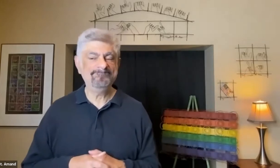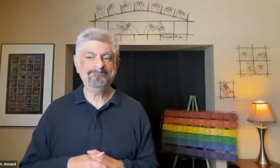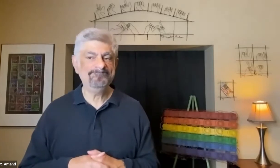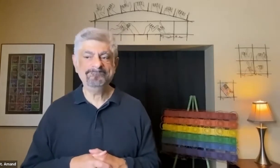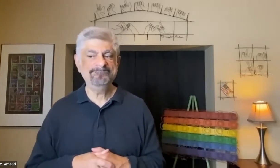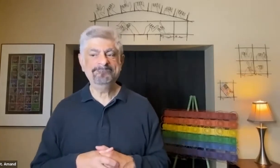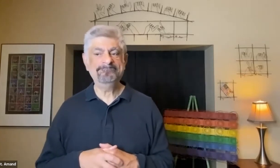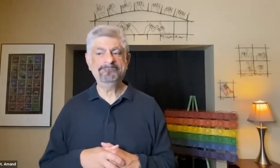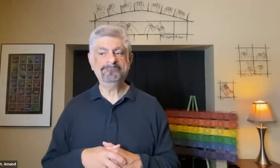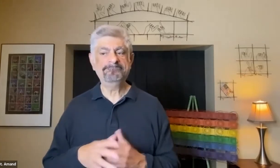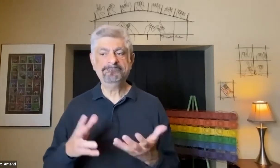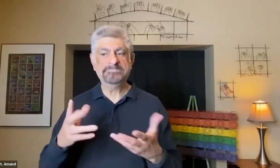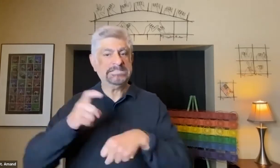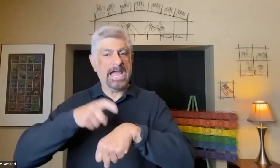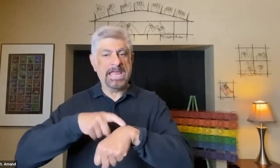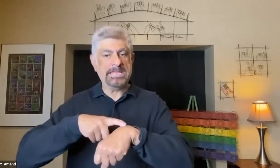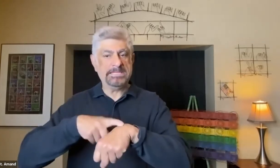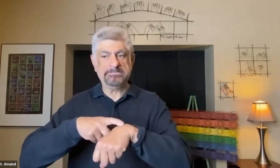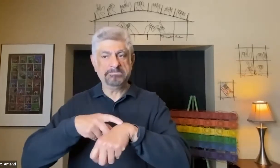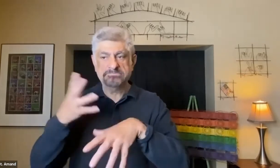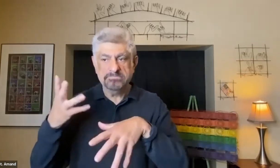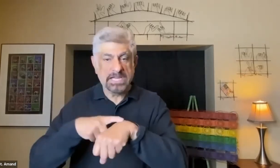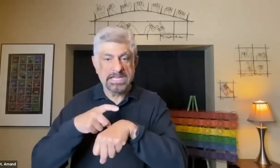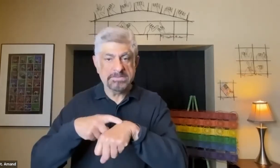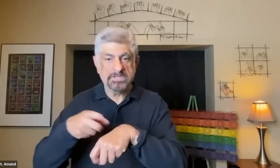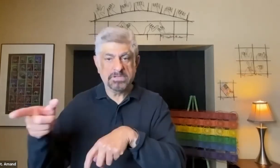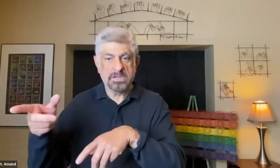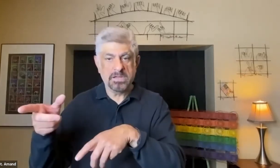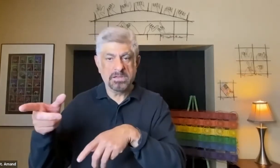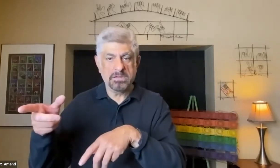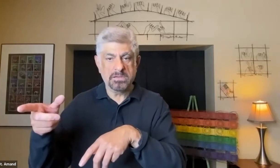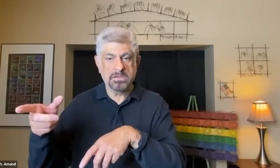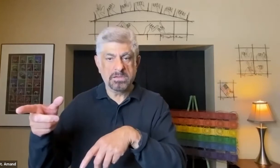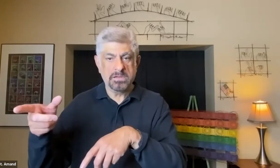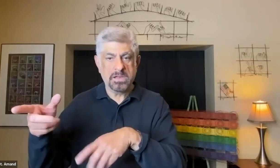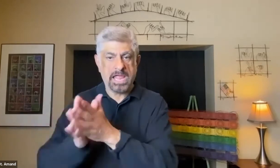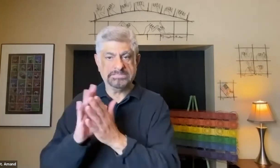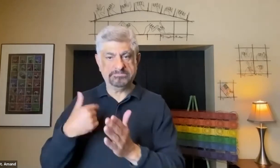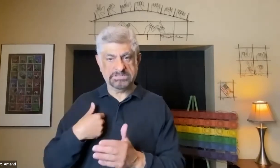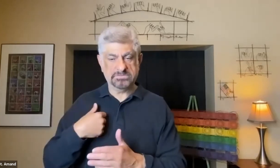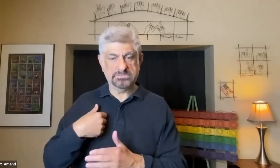so that was, you know, something nice he did, for example, and...